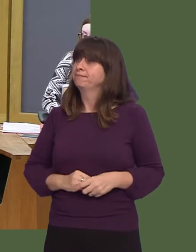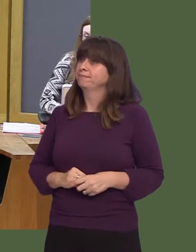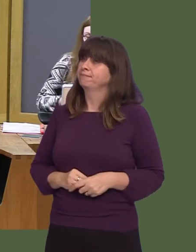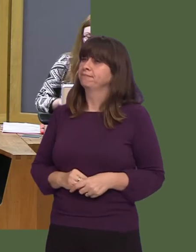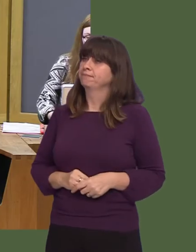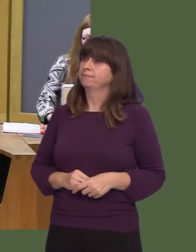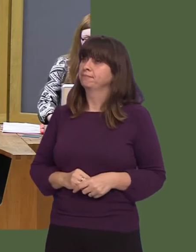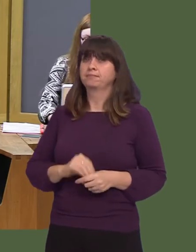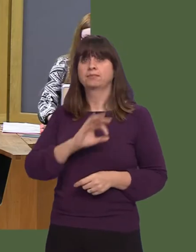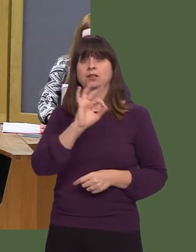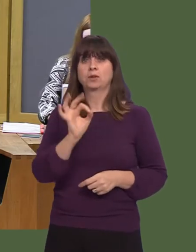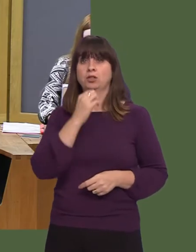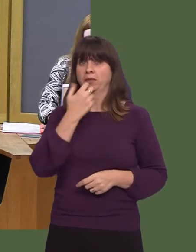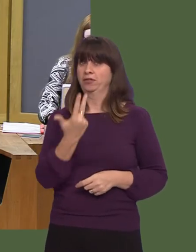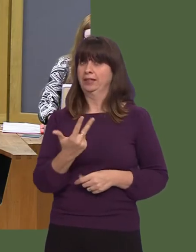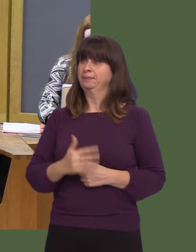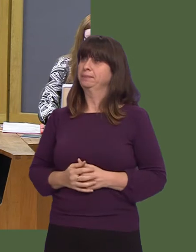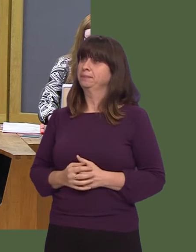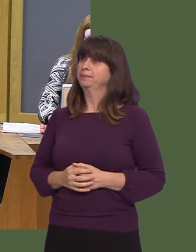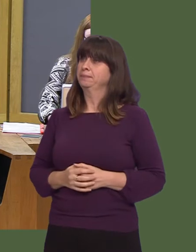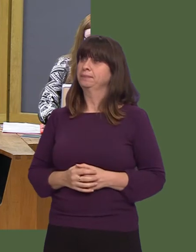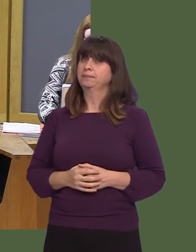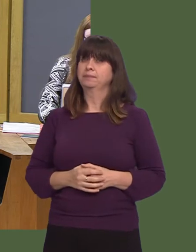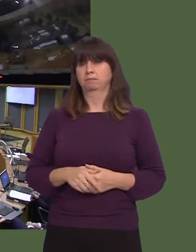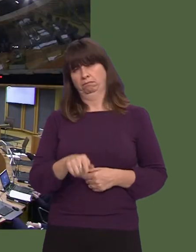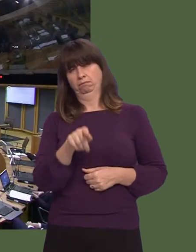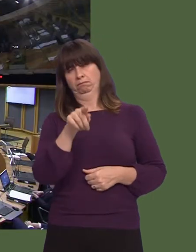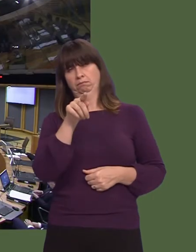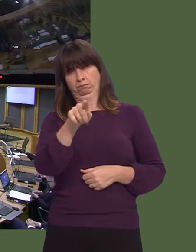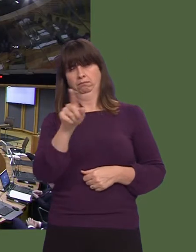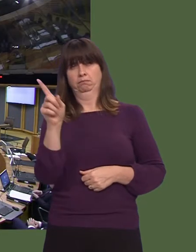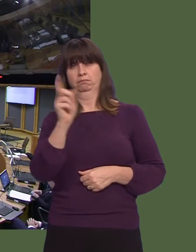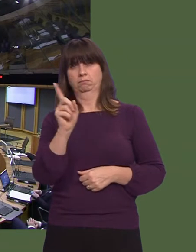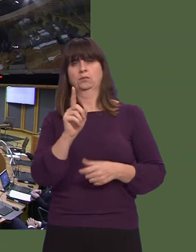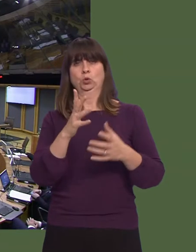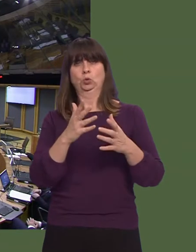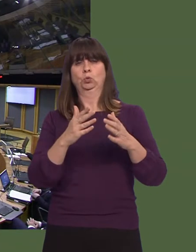Mohammad Asghar (Oscar) AM: 3. Pa gamau y bydd Llywodraeth Cymru yn eu cymryd i gynyddu'r